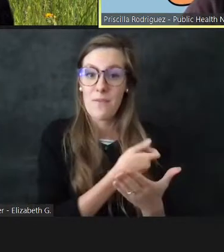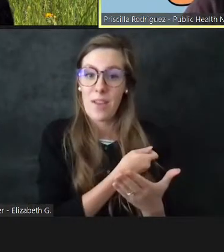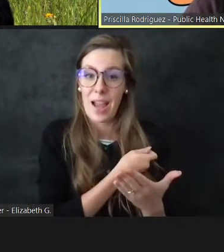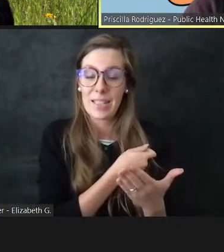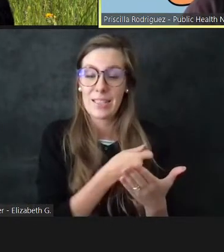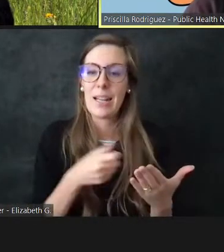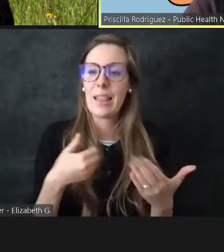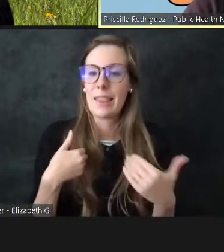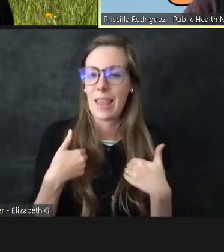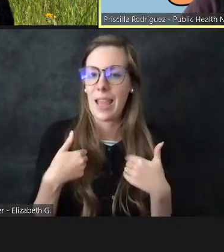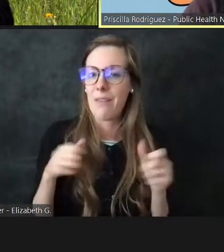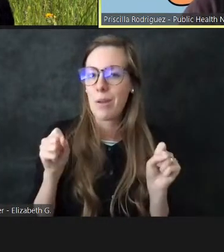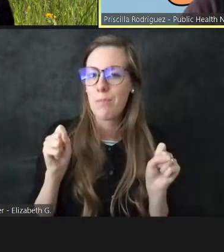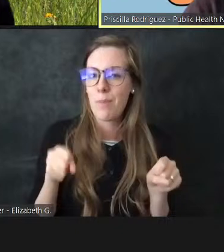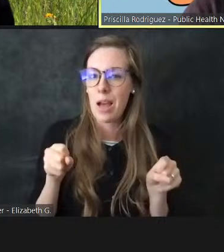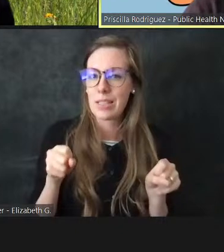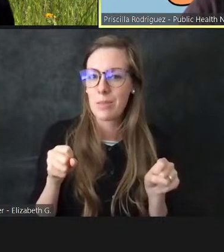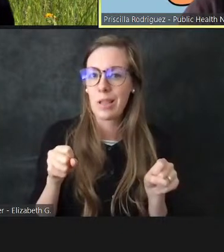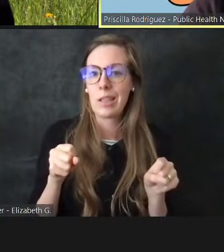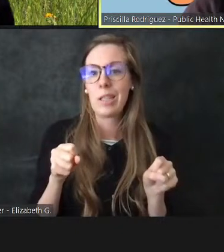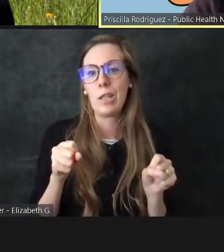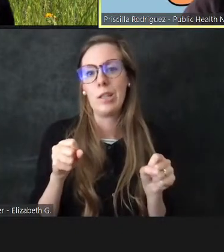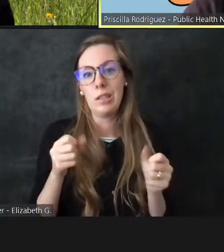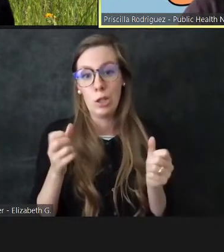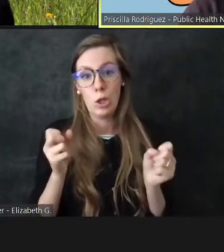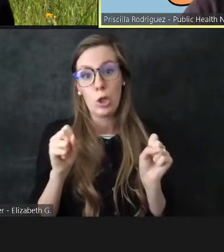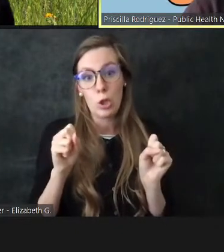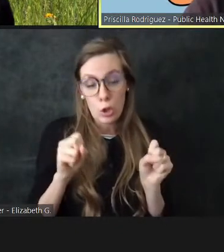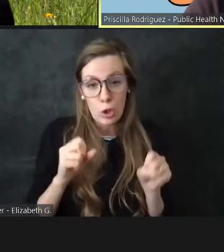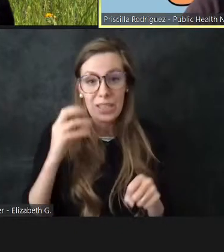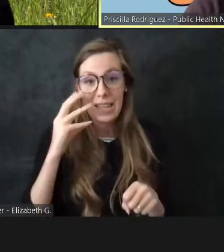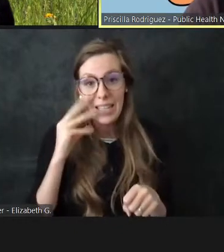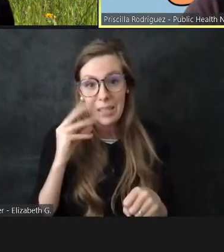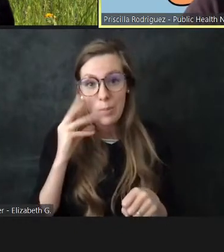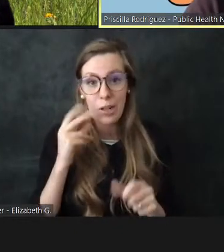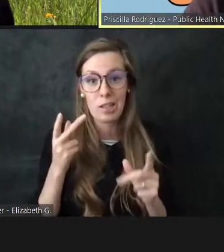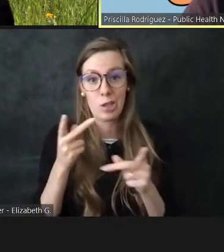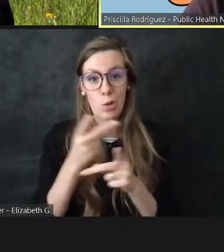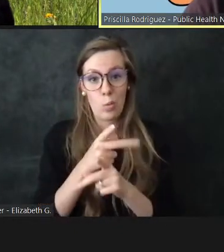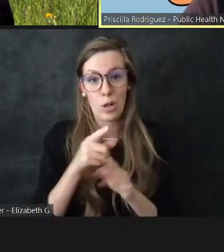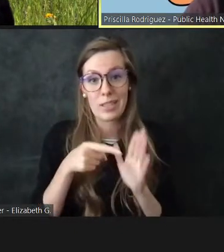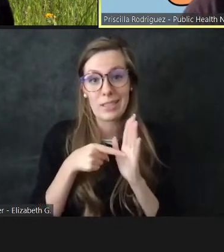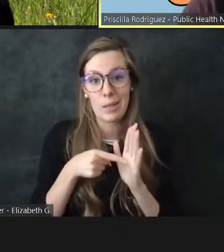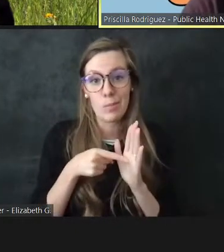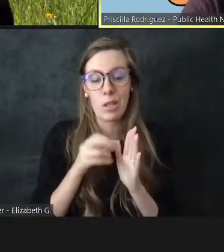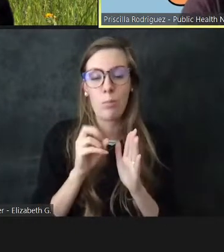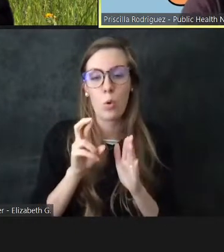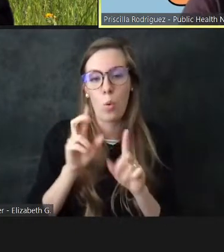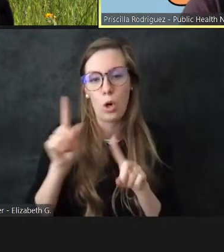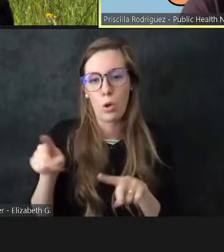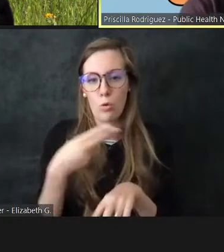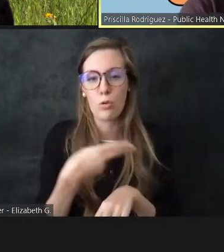possibility to finish in a hospital or to suffer the worst effects of the virus.